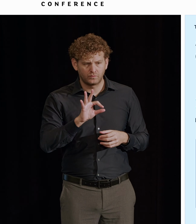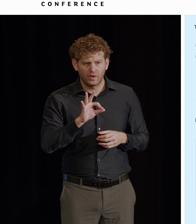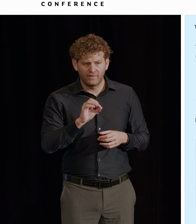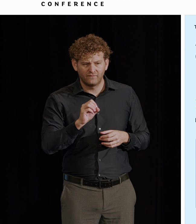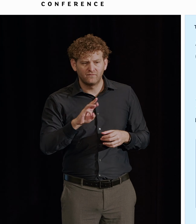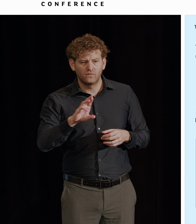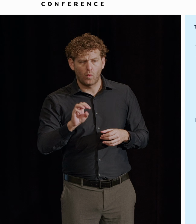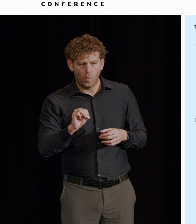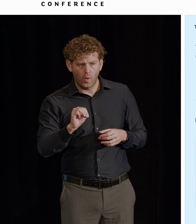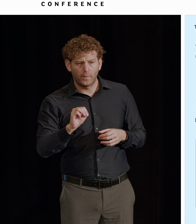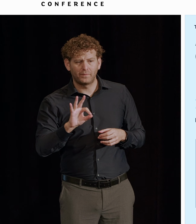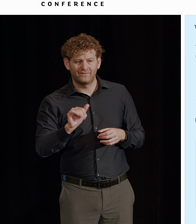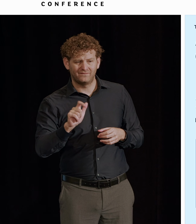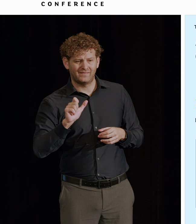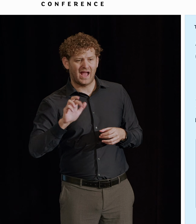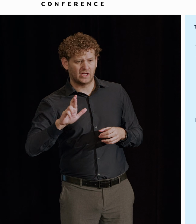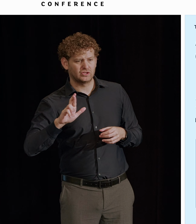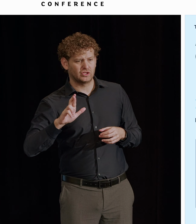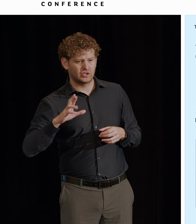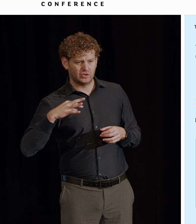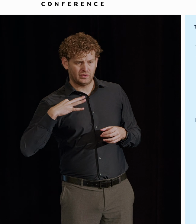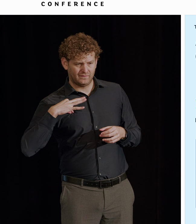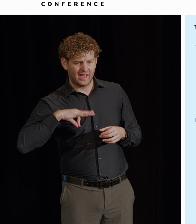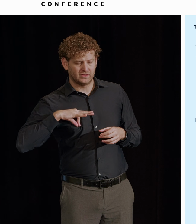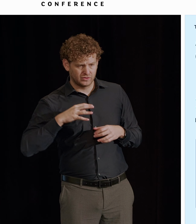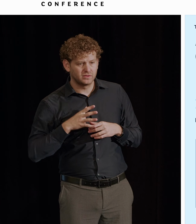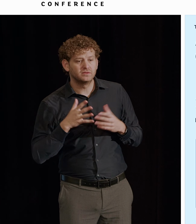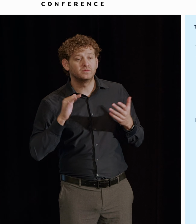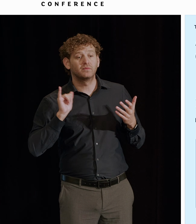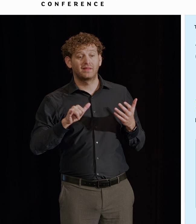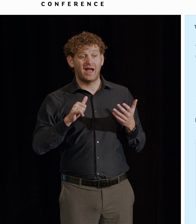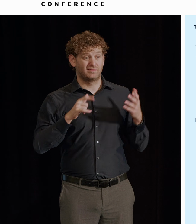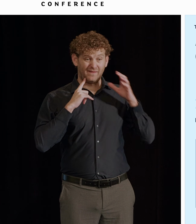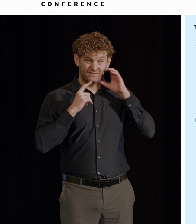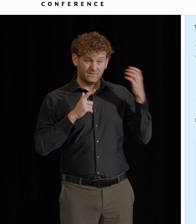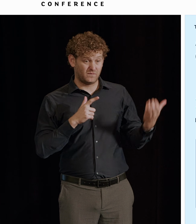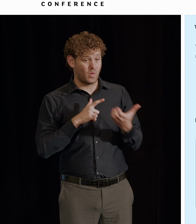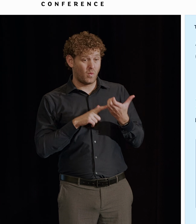because you have to remember to remember, right? What if you have something that can actually,